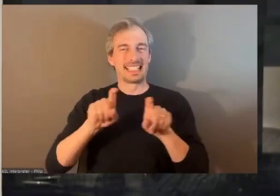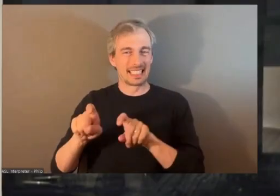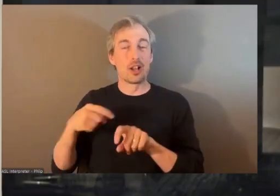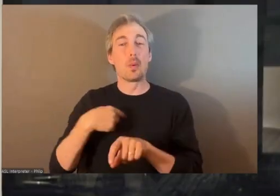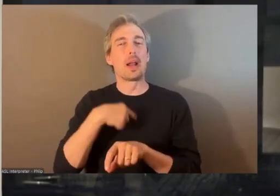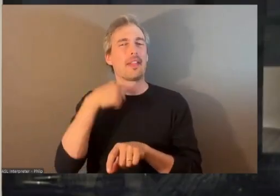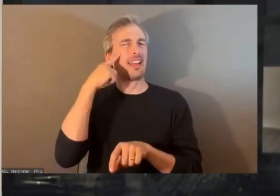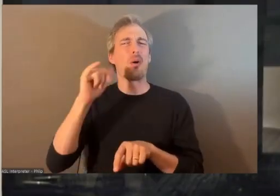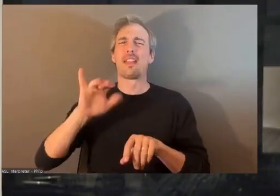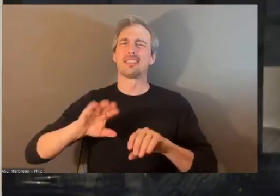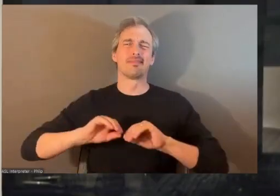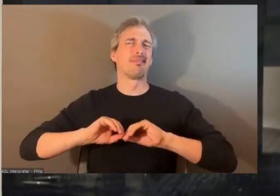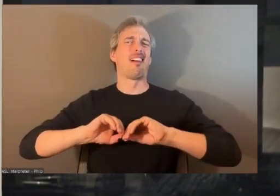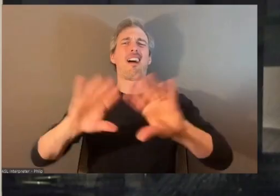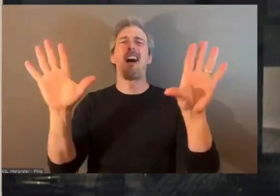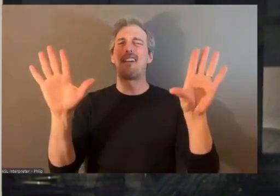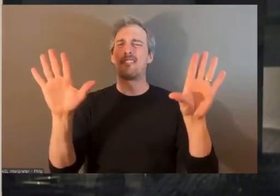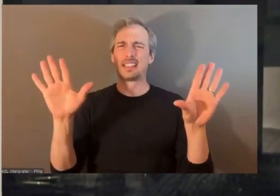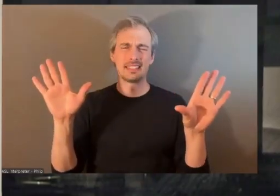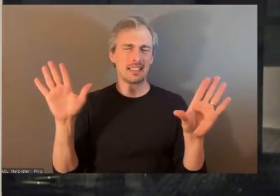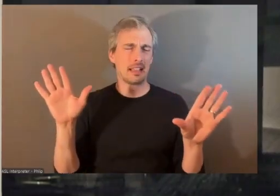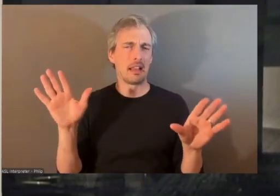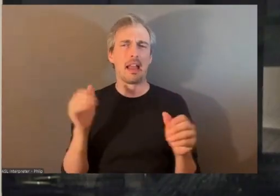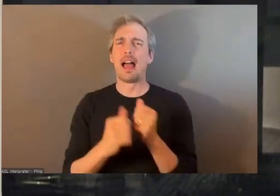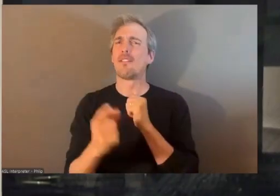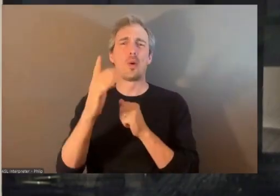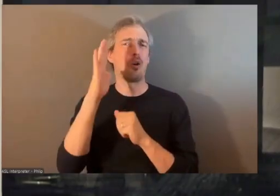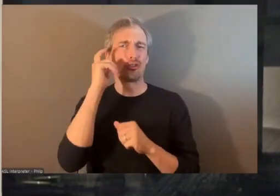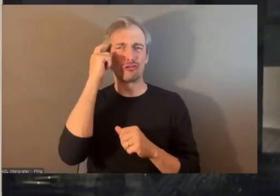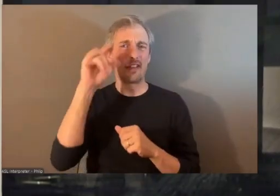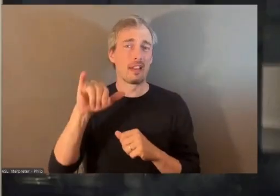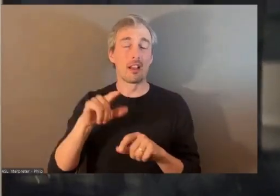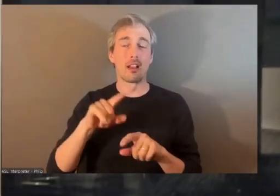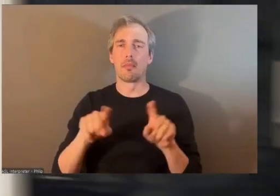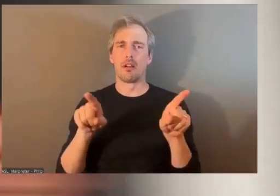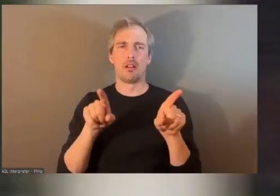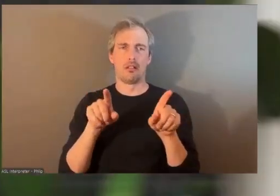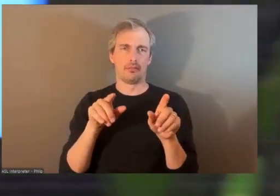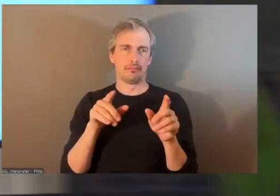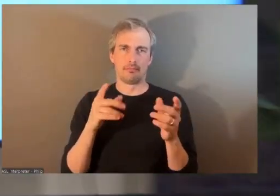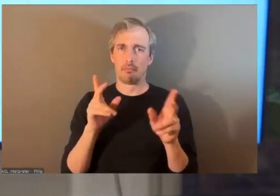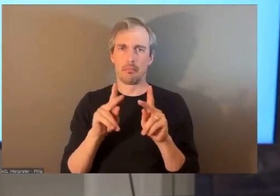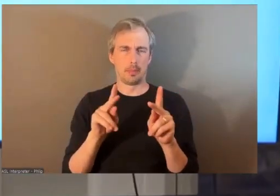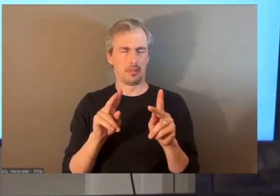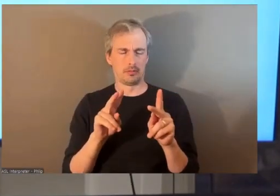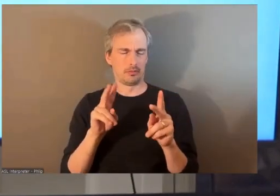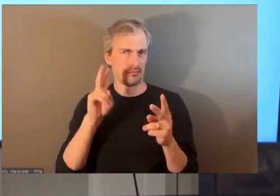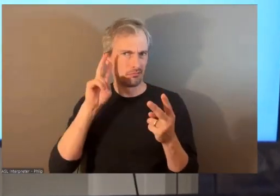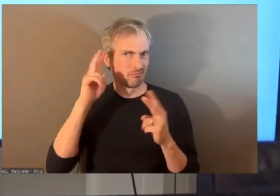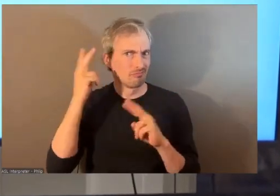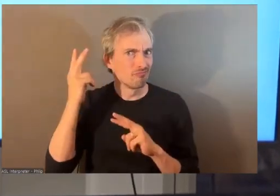And... Invariably, you know... A reasonable percentage of the users